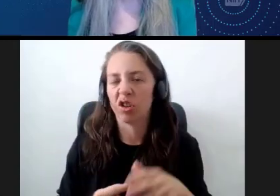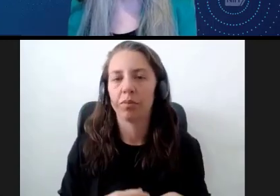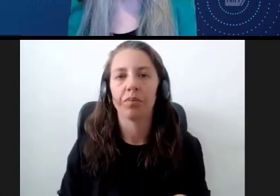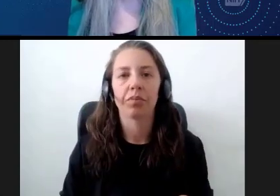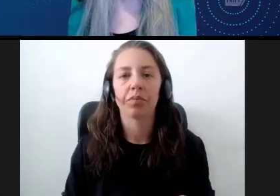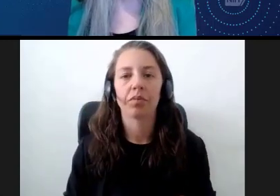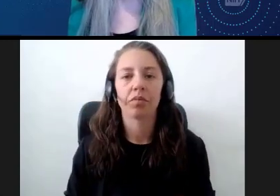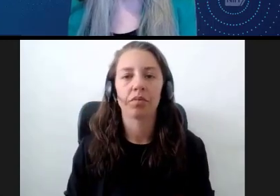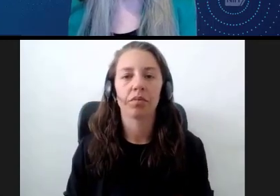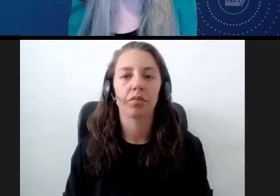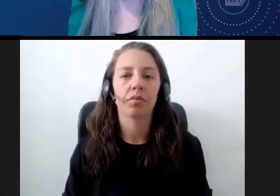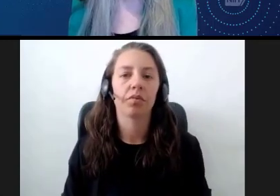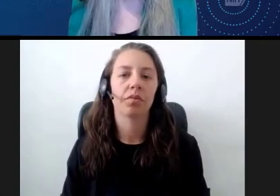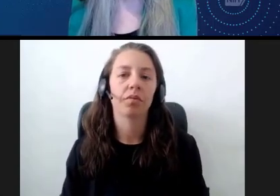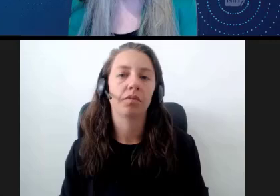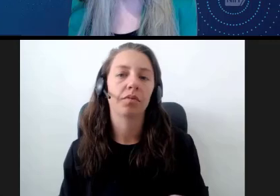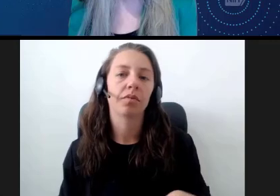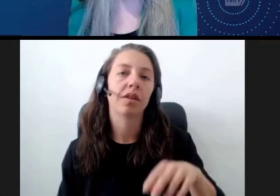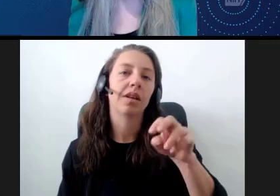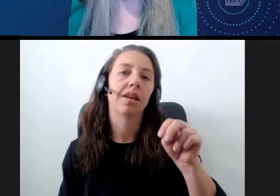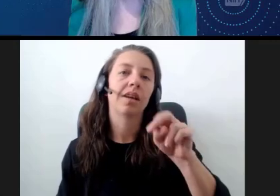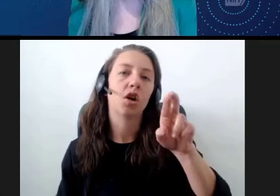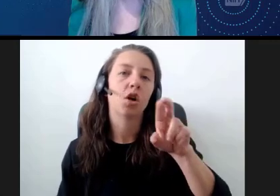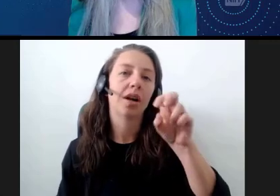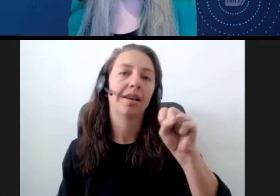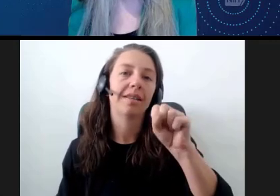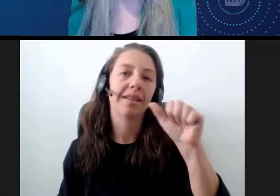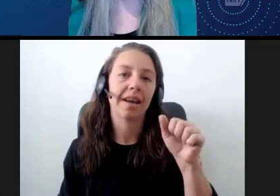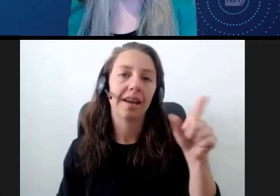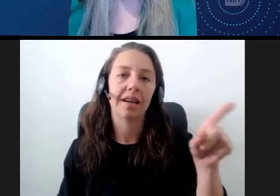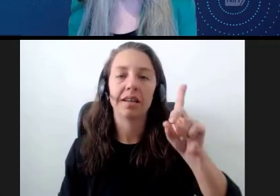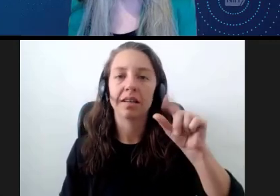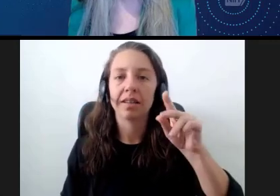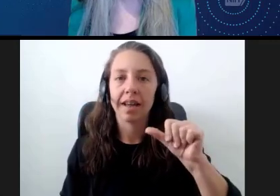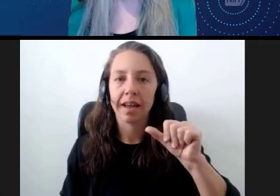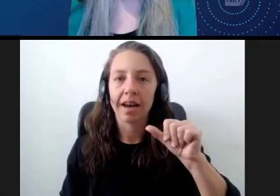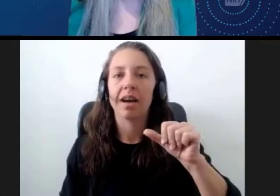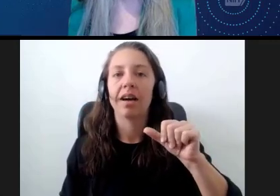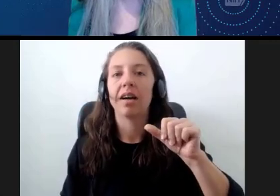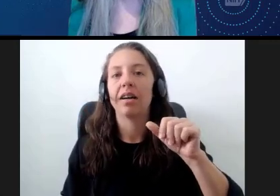Update the NRSA data tables to reduce applicant reviewer burden. It's always good.